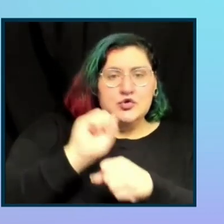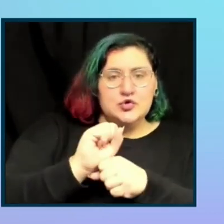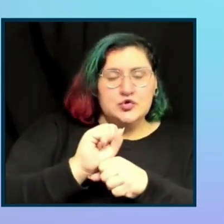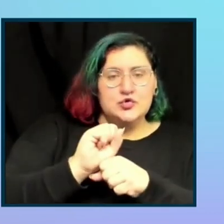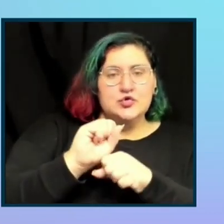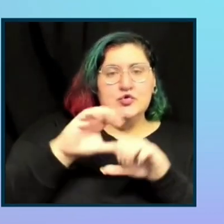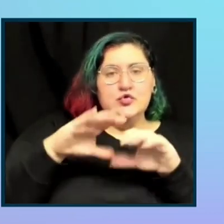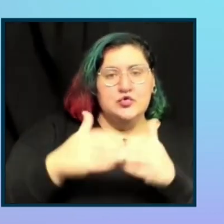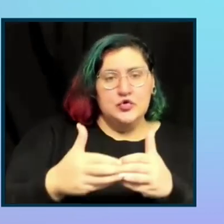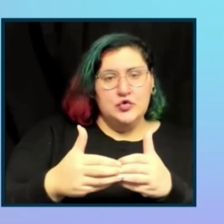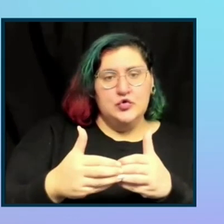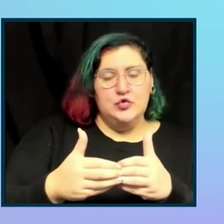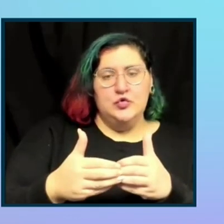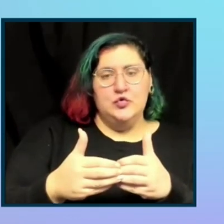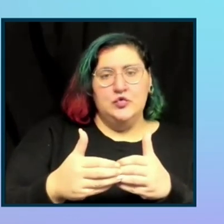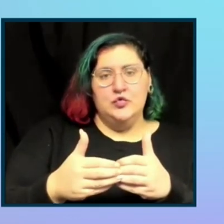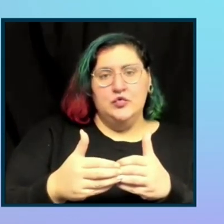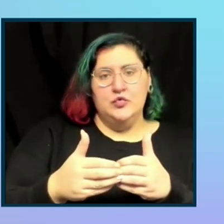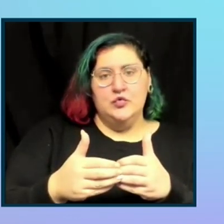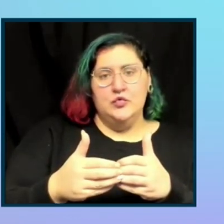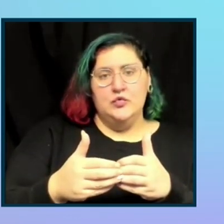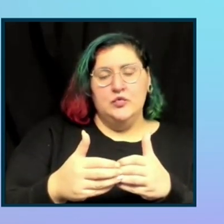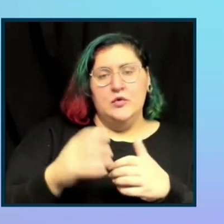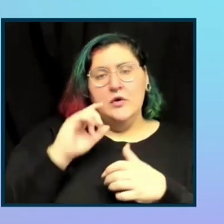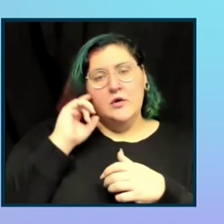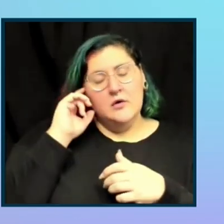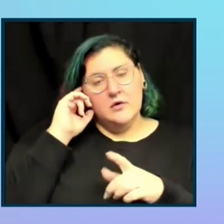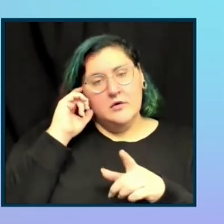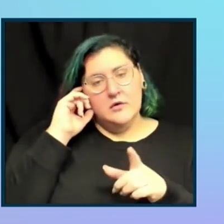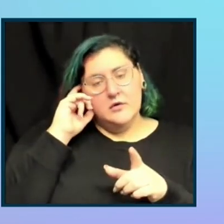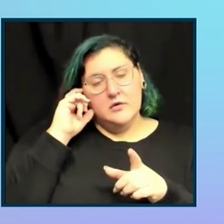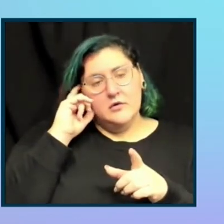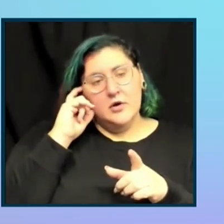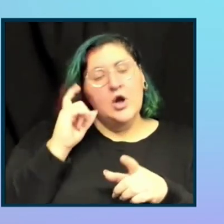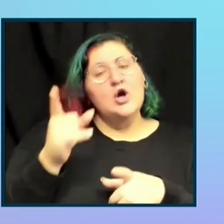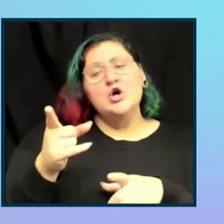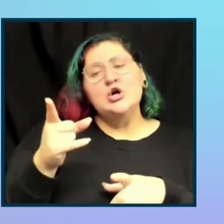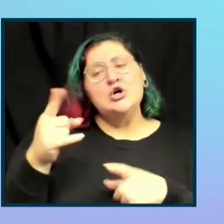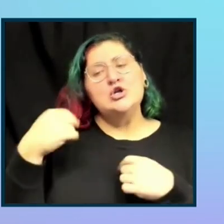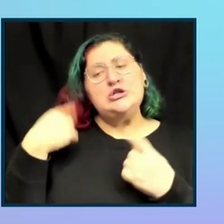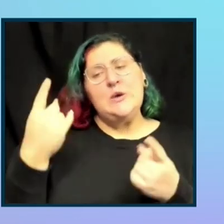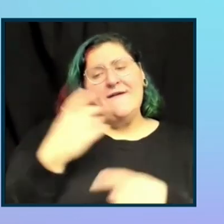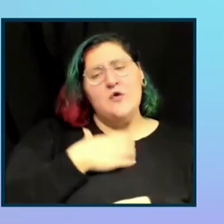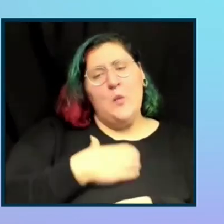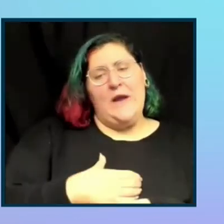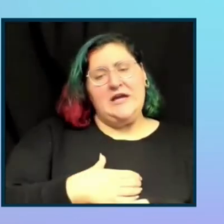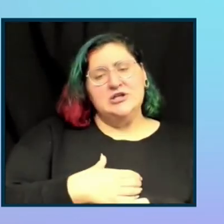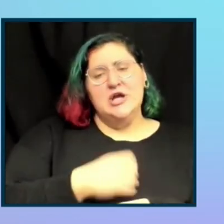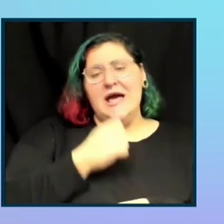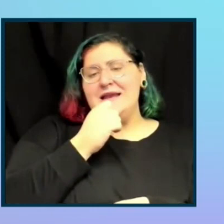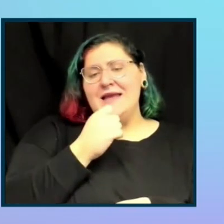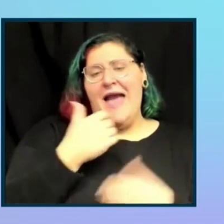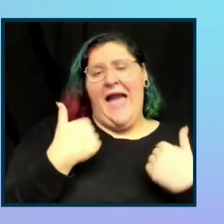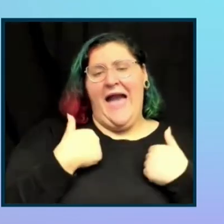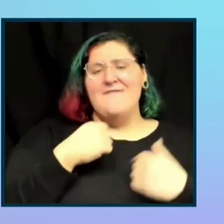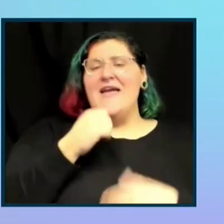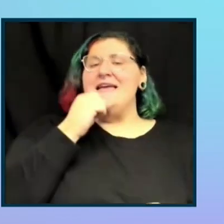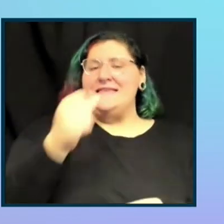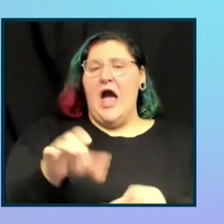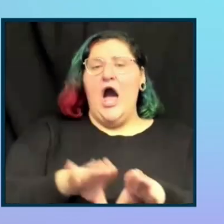"Have you ever wished there was a non open PvP version "of the game?" I'll be honest there have been times that we have.